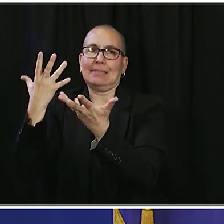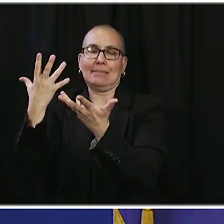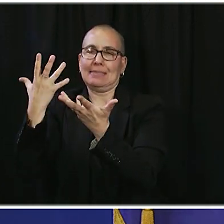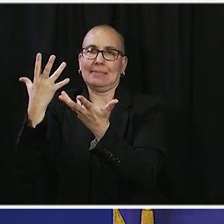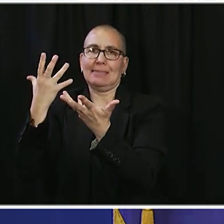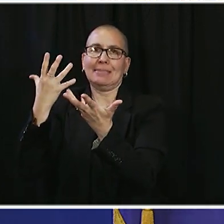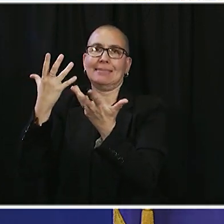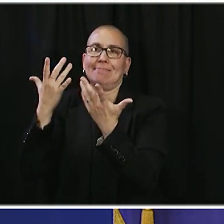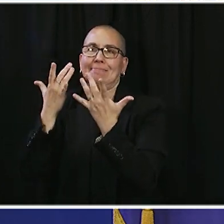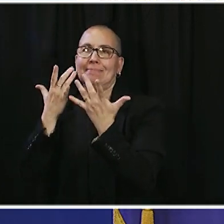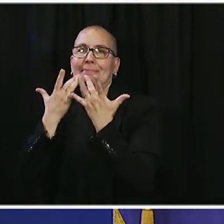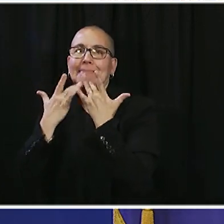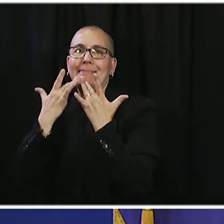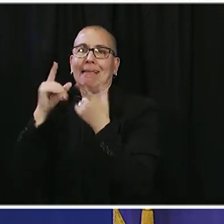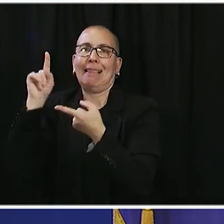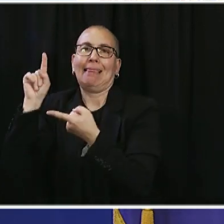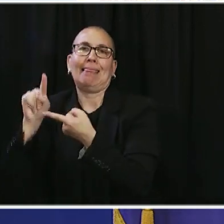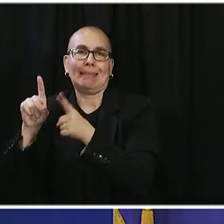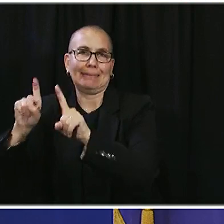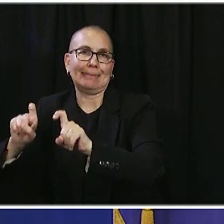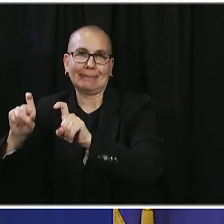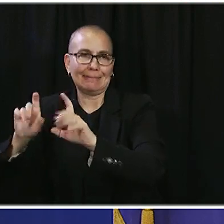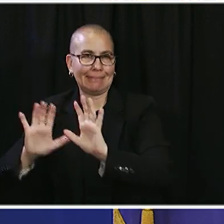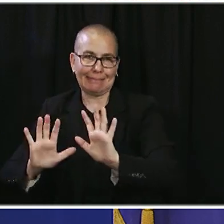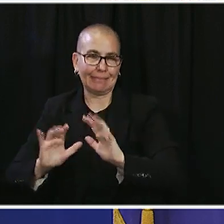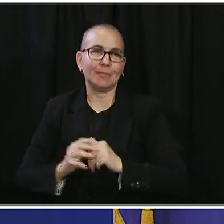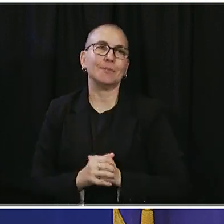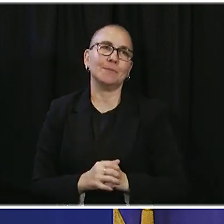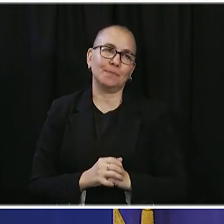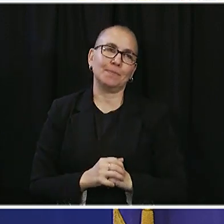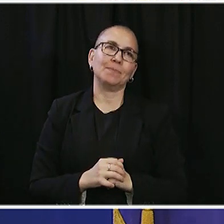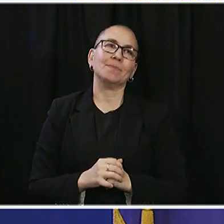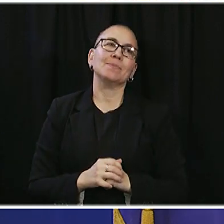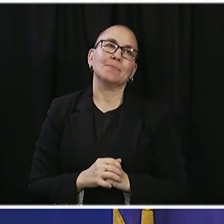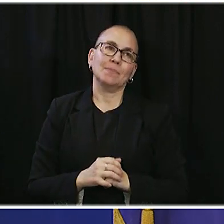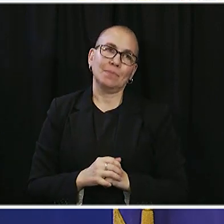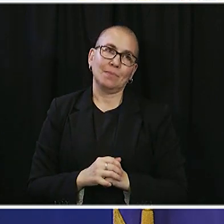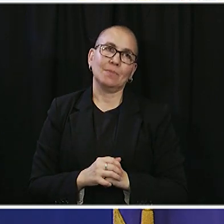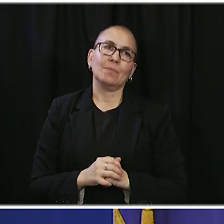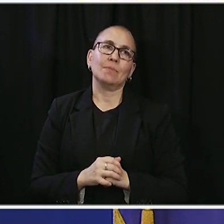TESTS. WHAT I WOULD SAY TO ALL OF YOU AND I'VE CHALLENGED MY TEAM ON THIS, I